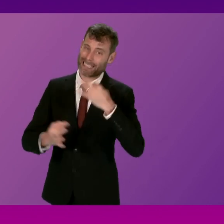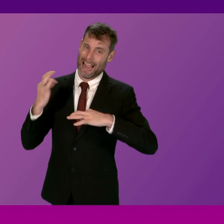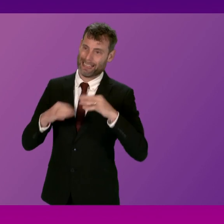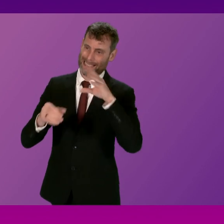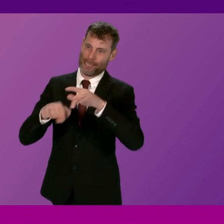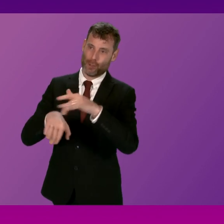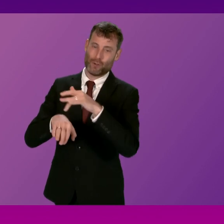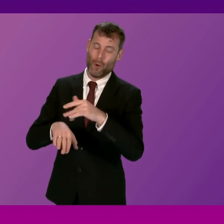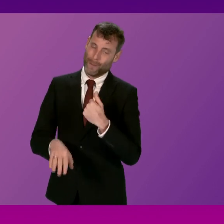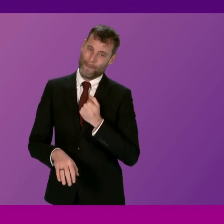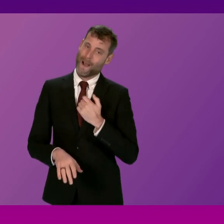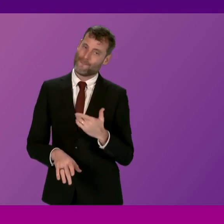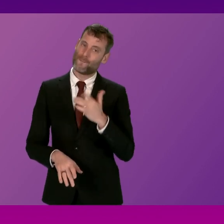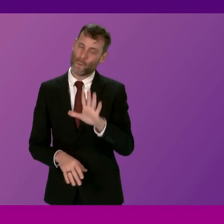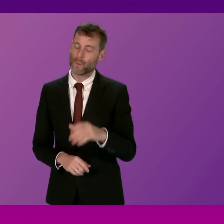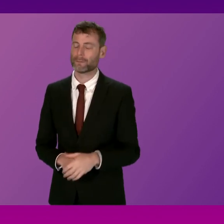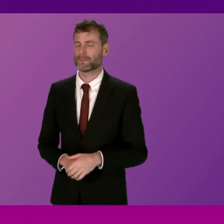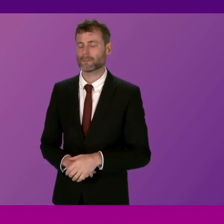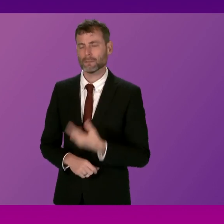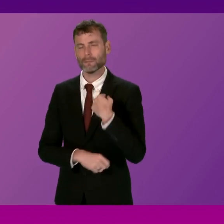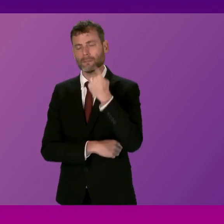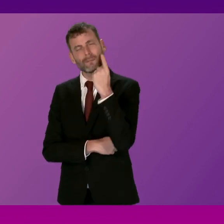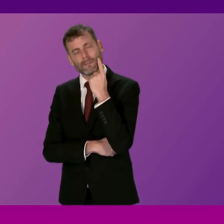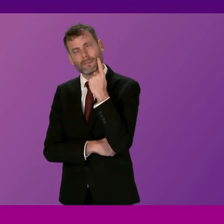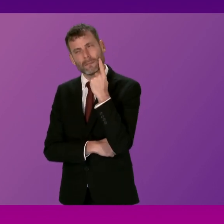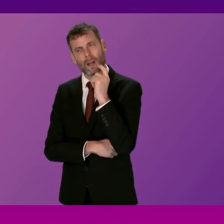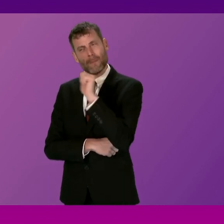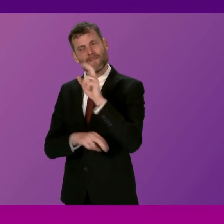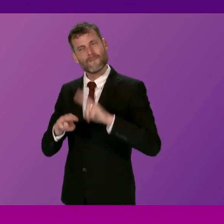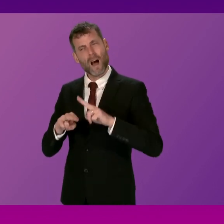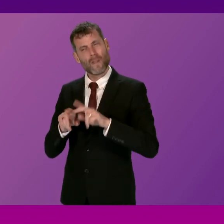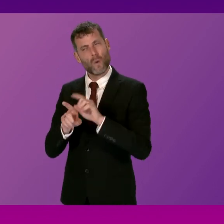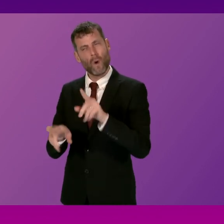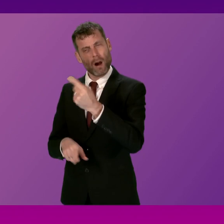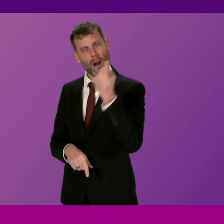I often think of what it must have been like for my wee dad back in the 1950s.